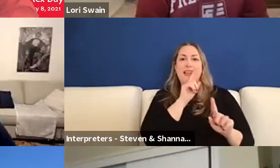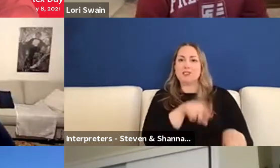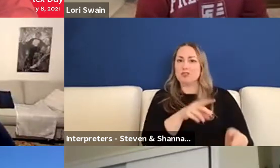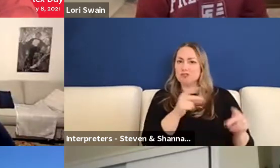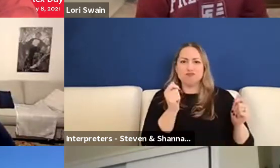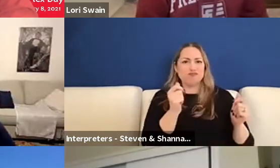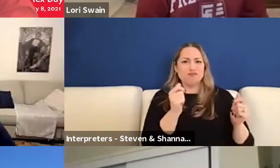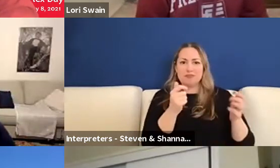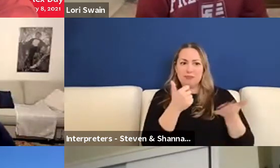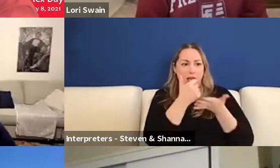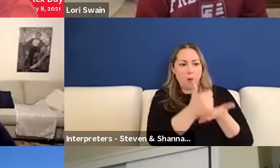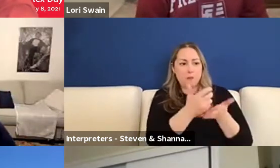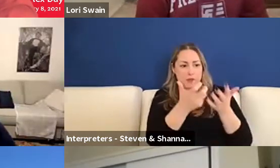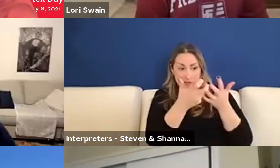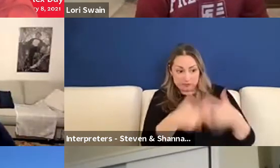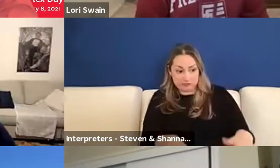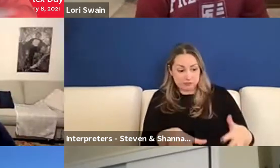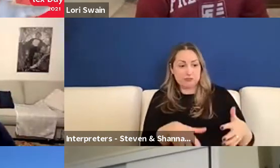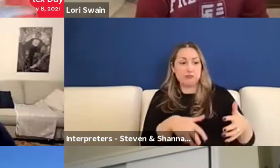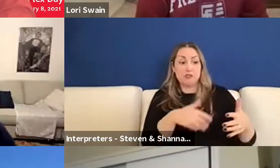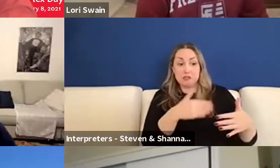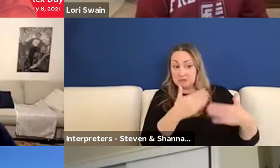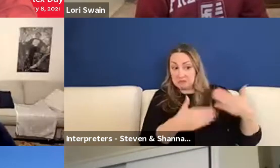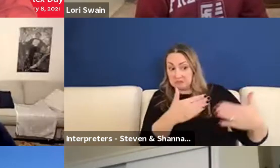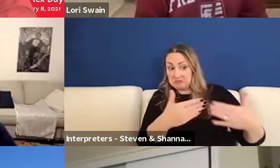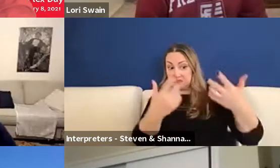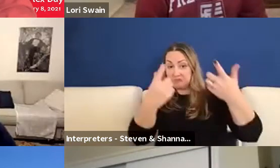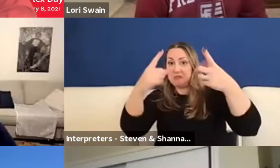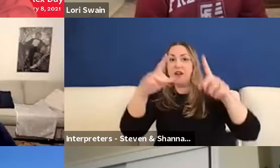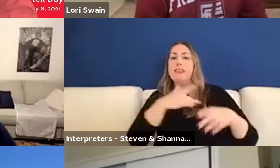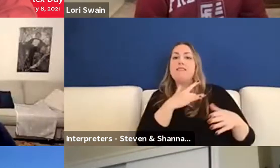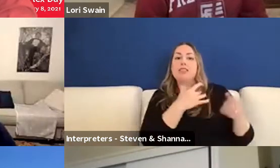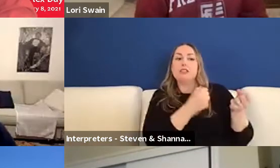on the path? And how can we ensure that you're learning what you need to to be in the career?